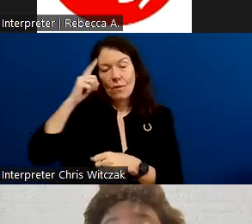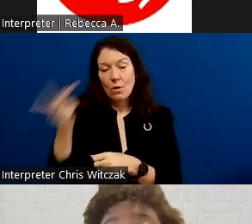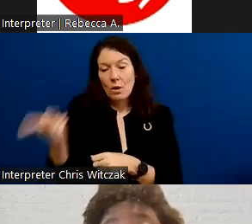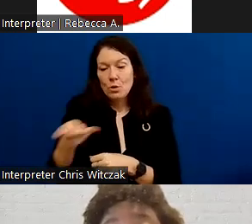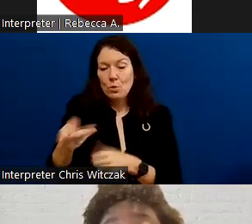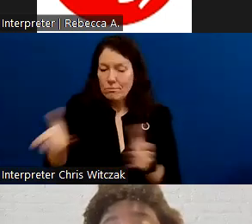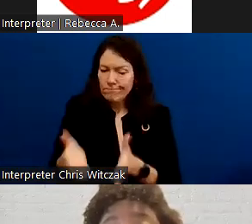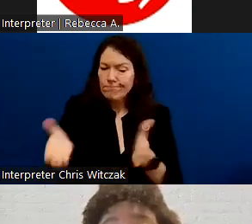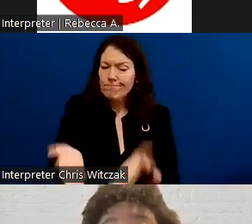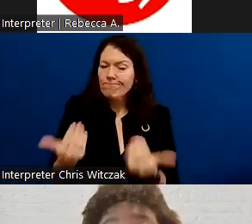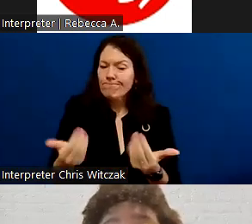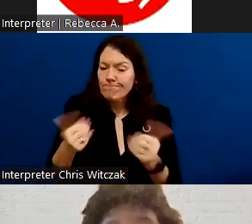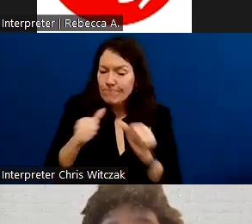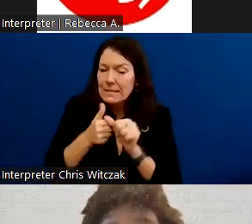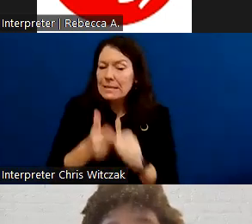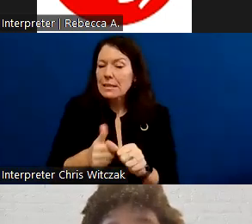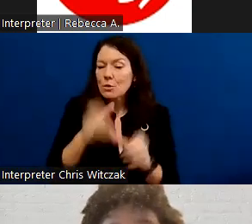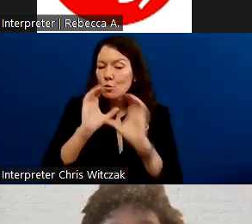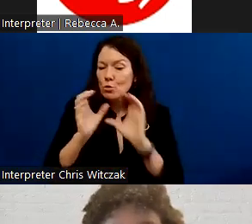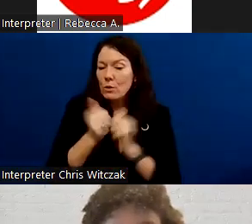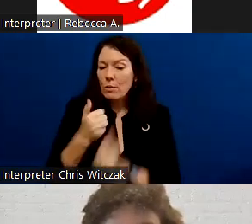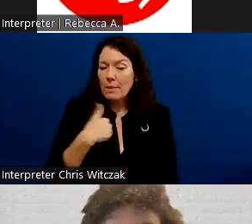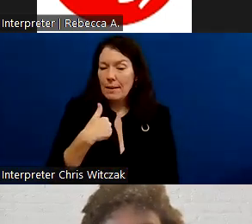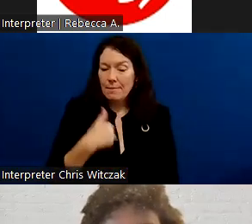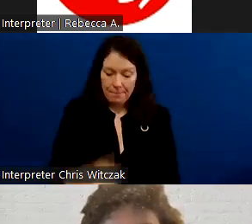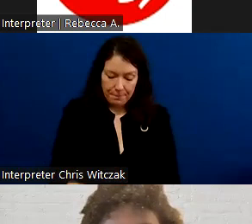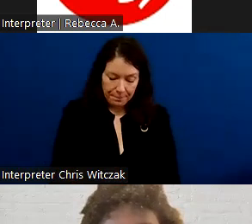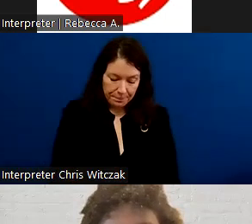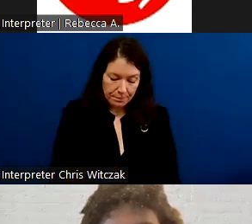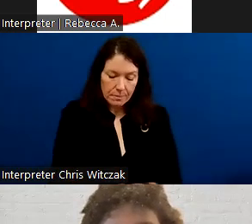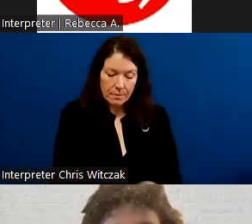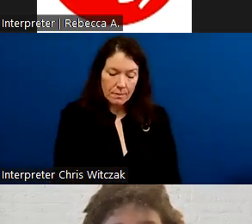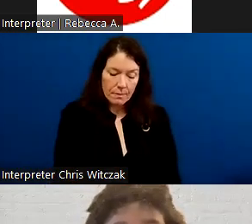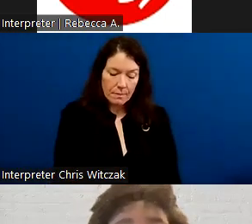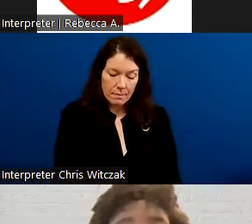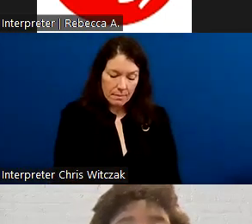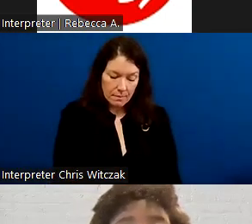her to keep up with him